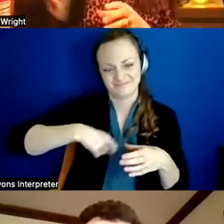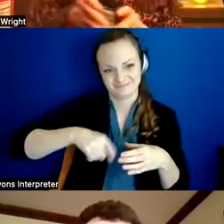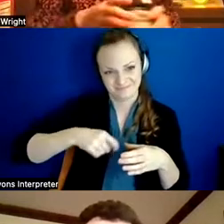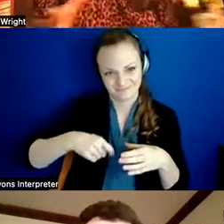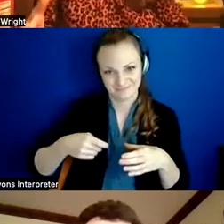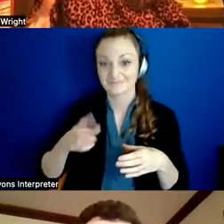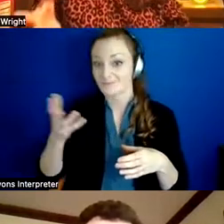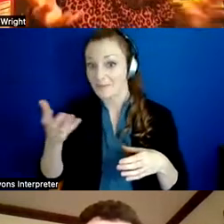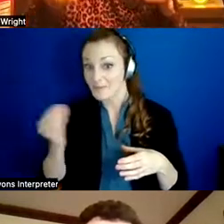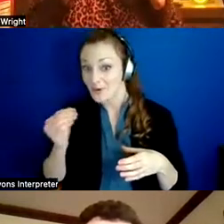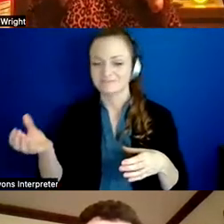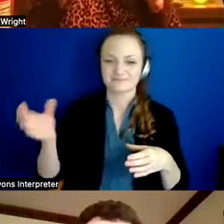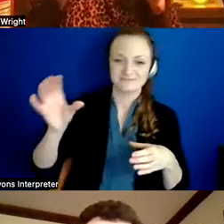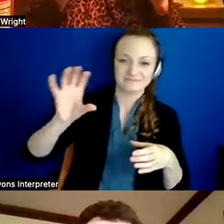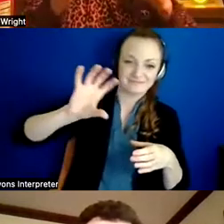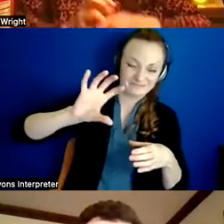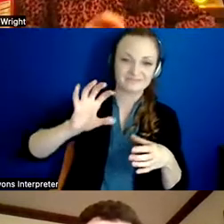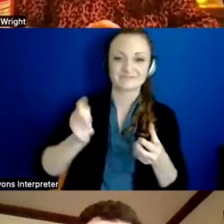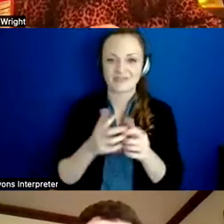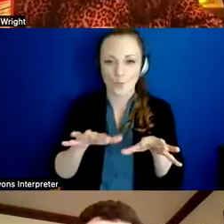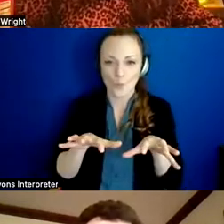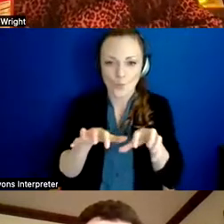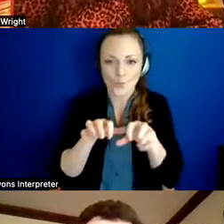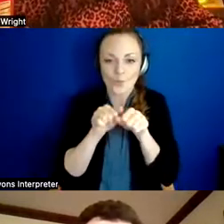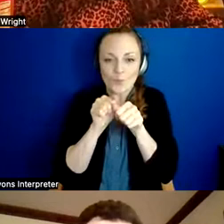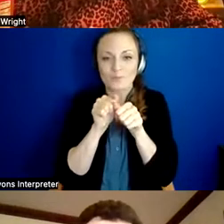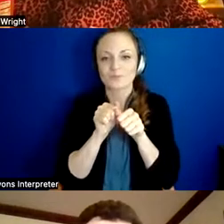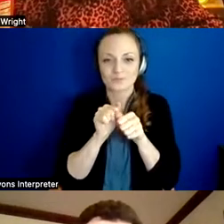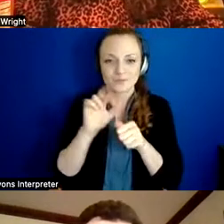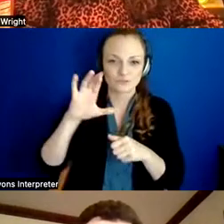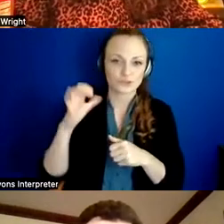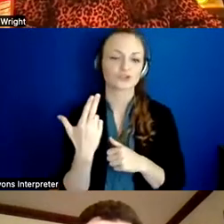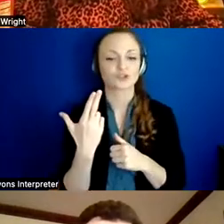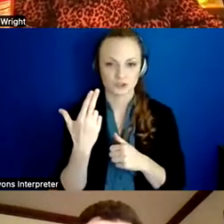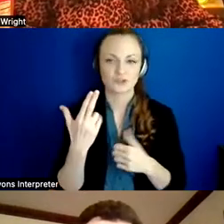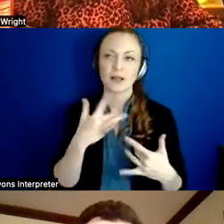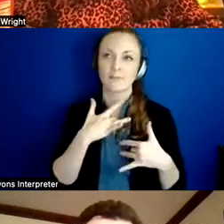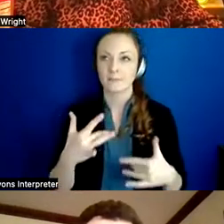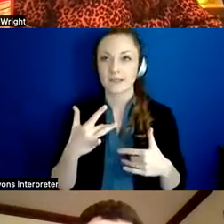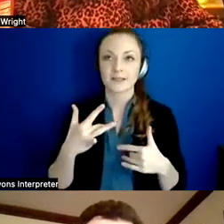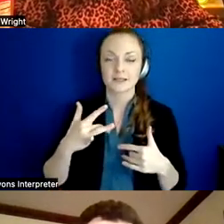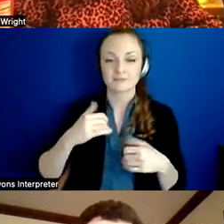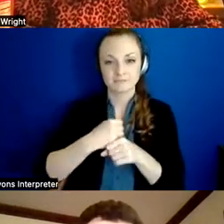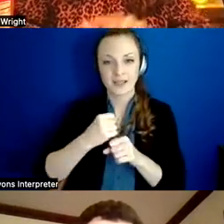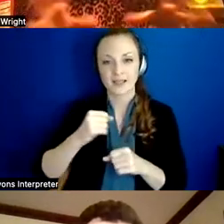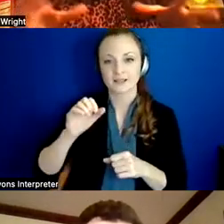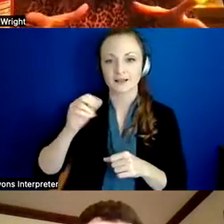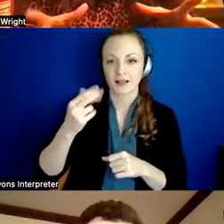and more, and then the apples and everything kind of soak it in. 19:35:59 I make the horoset usually the night before the seder, so that it has a time to